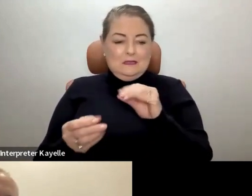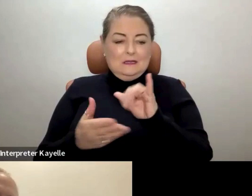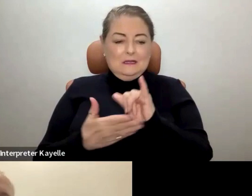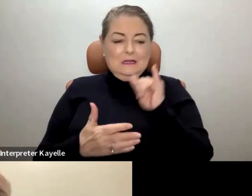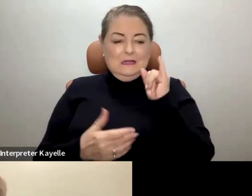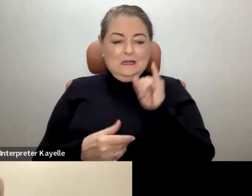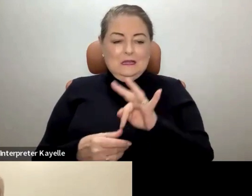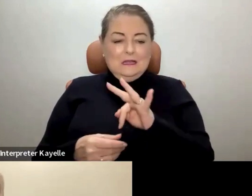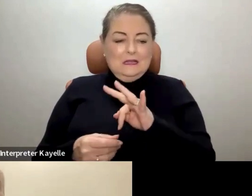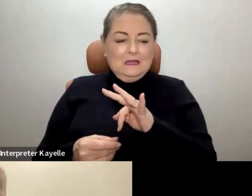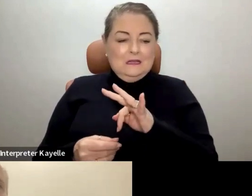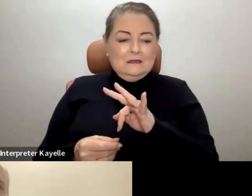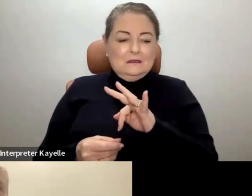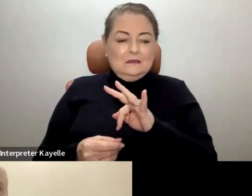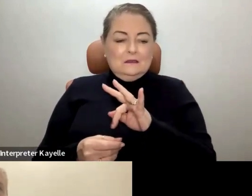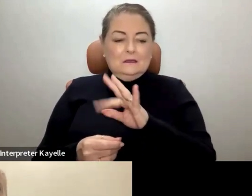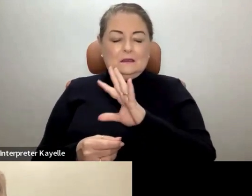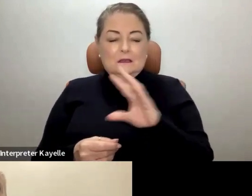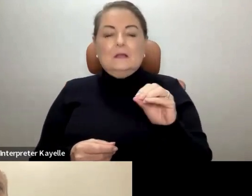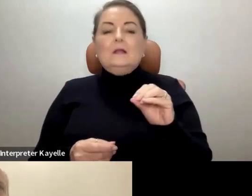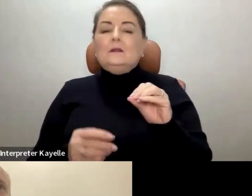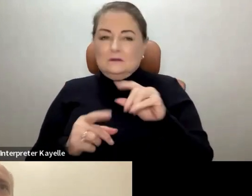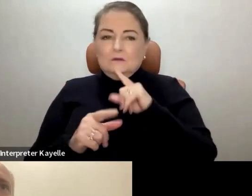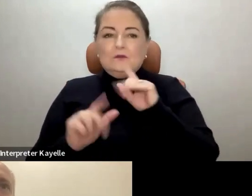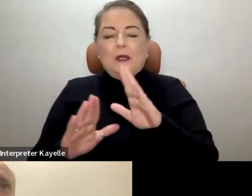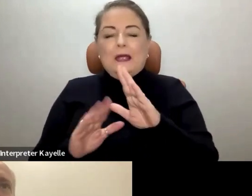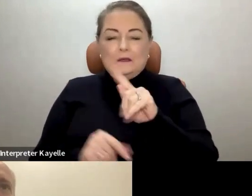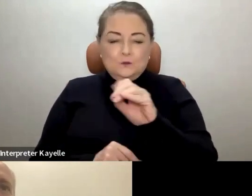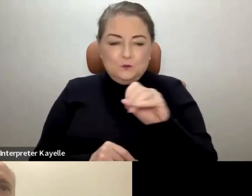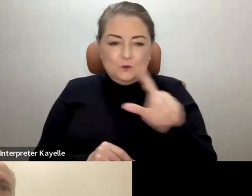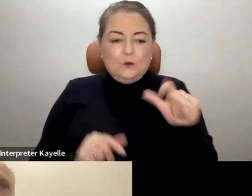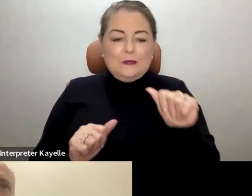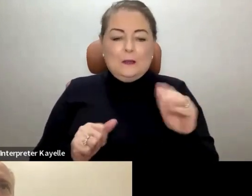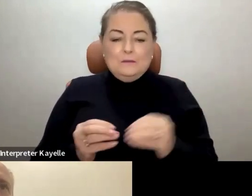which is also a great tool which can be more inclusive at times.